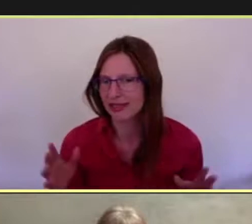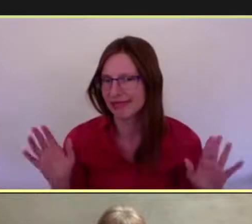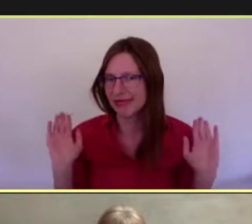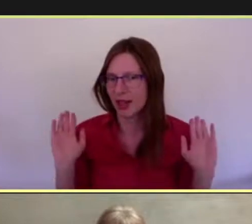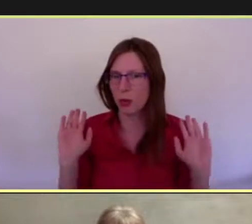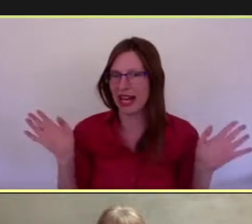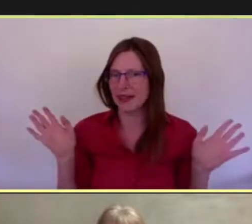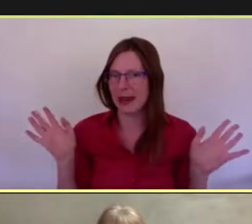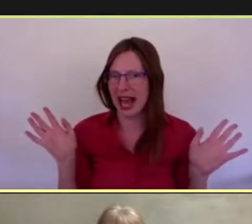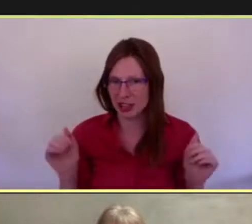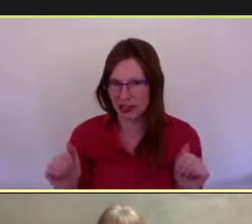with a white background.